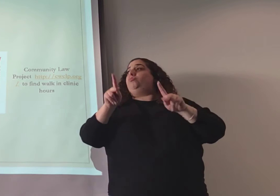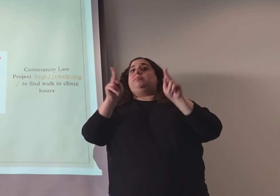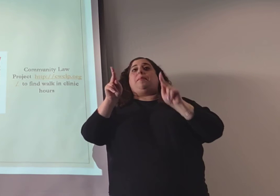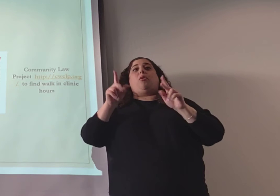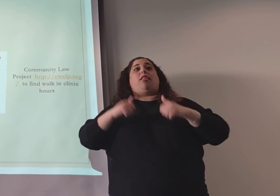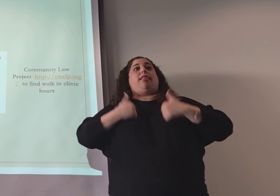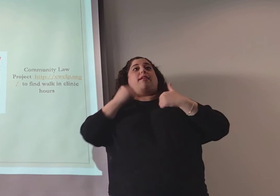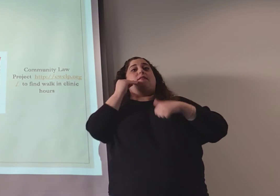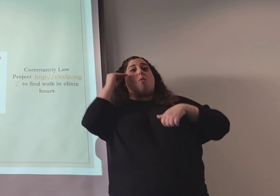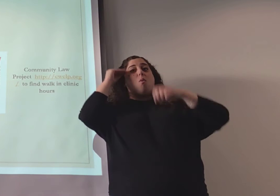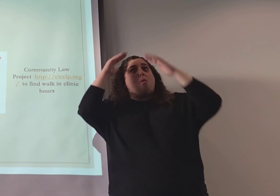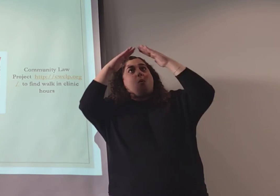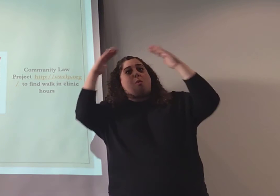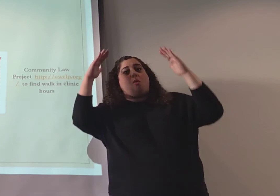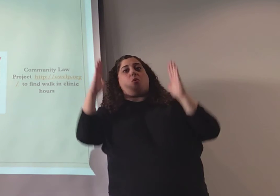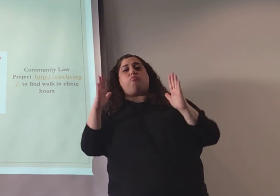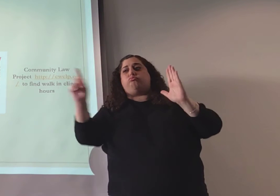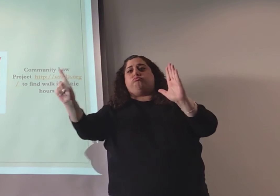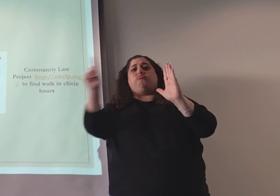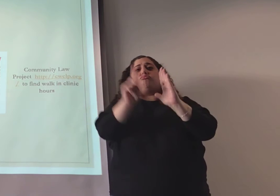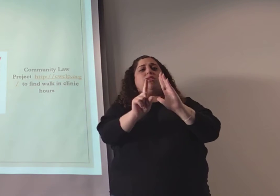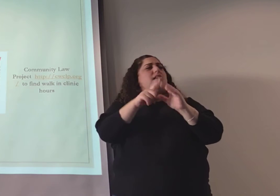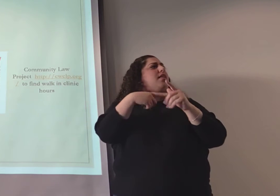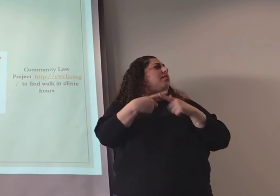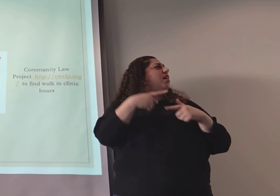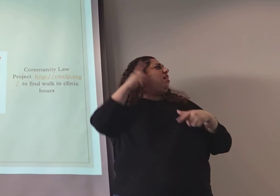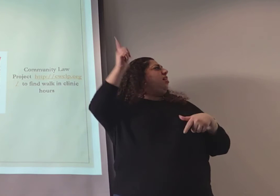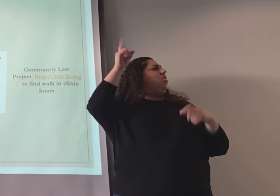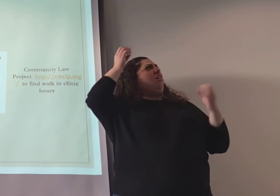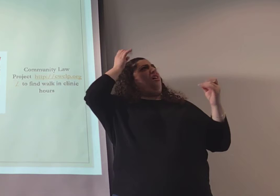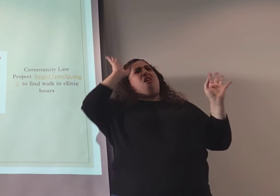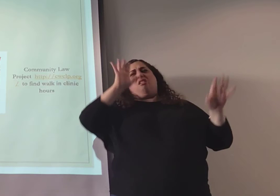They know what goes in that notice and they can help them.